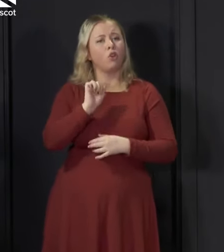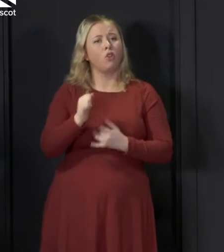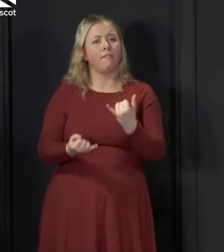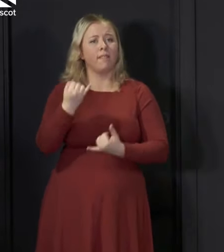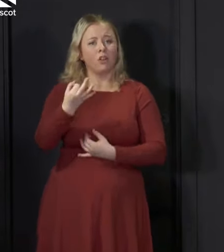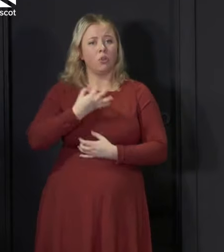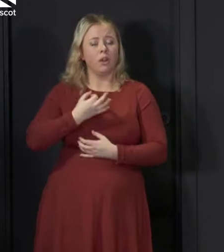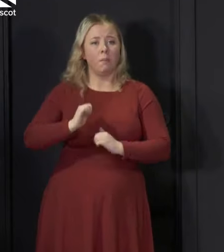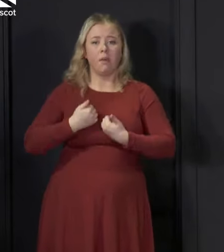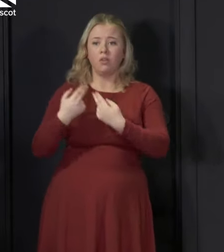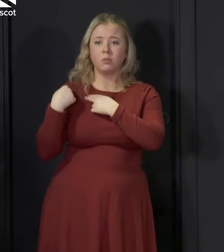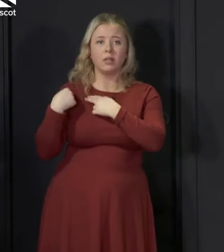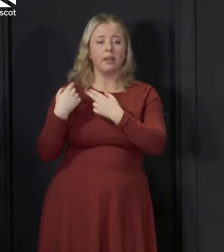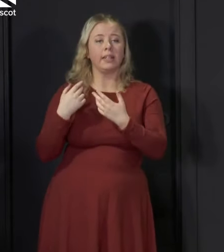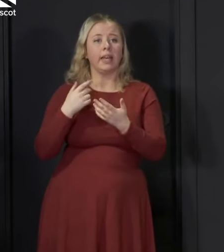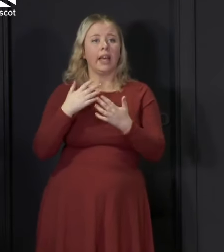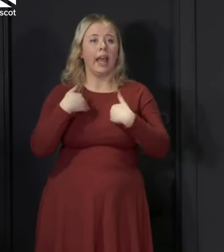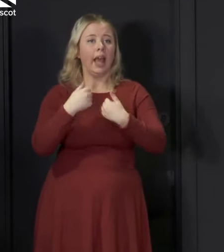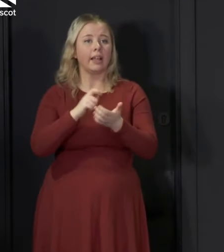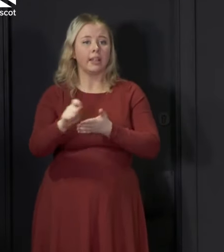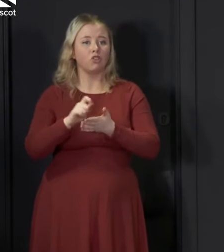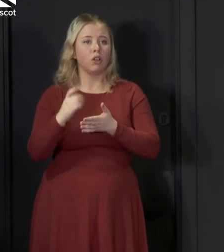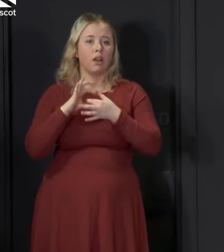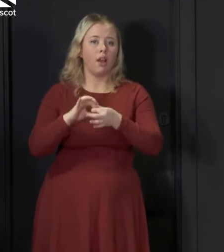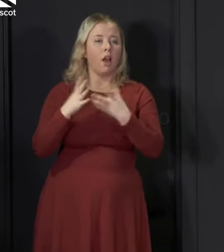the Health Secretary's responsibility, working with the care home sector, is to make care